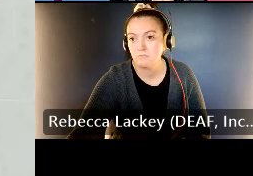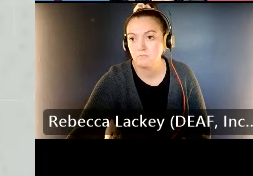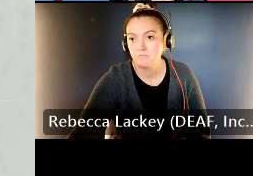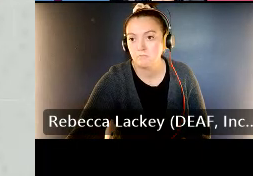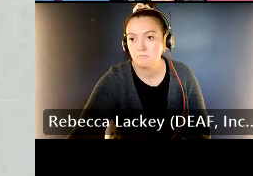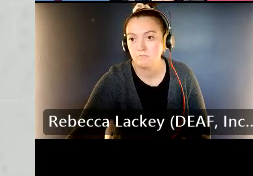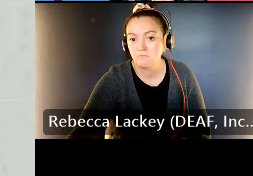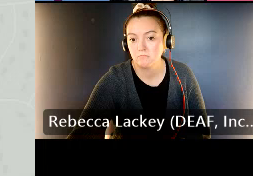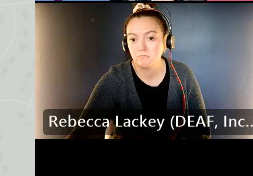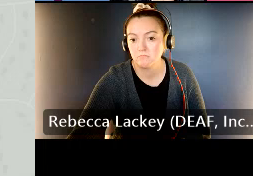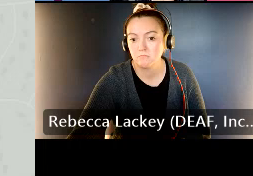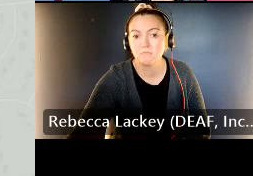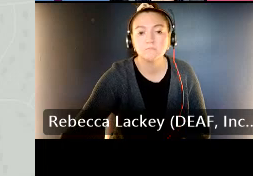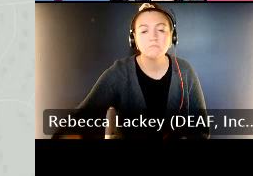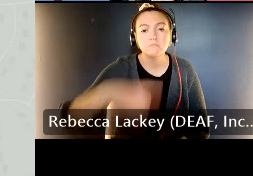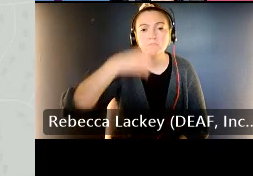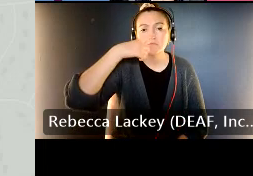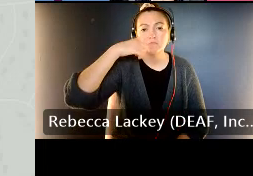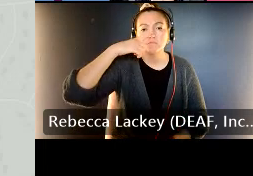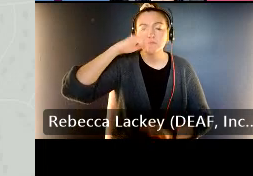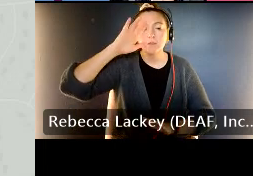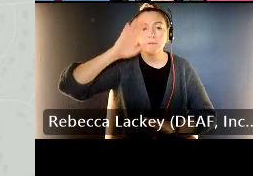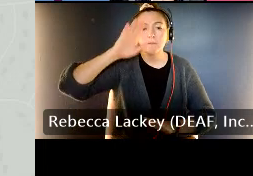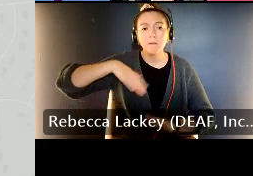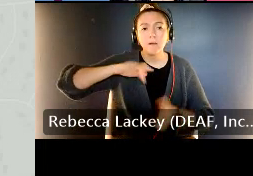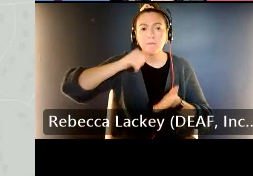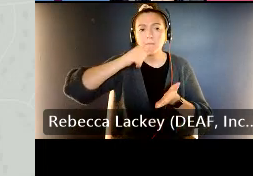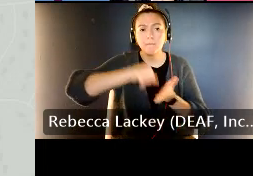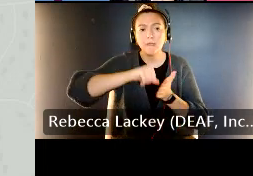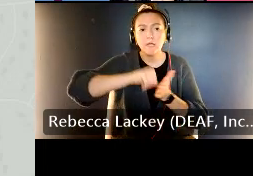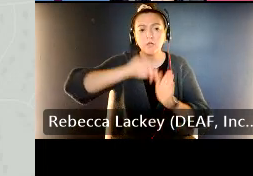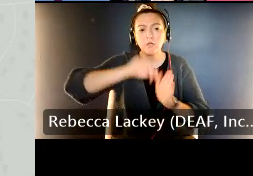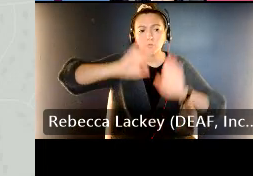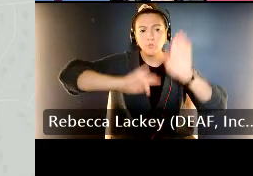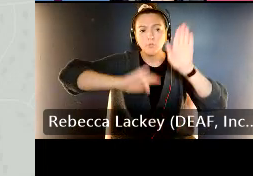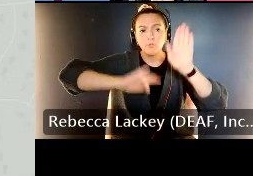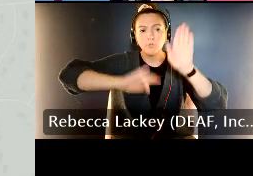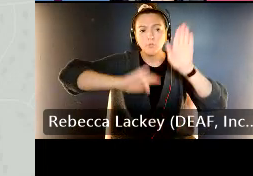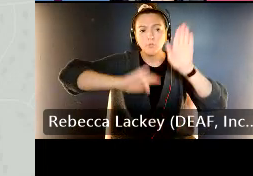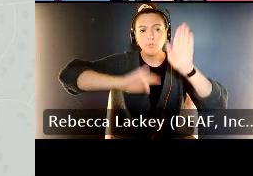Hey Betty, you want to Scroll down to the bottom of the web page real quick Web page.